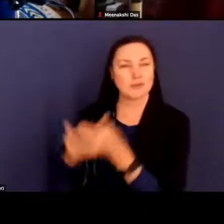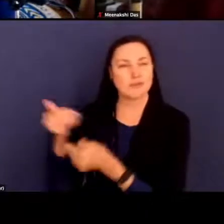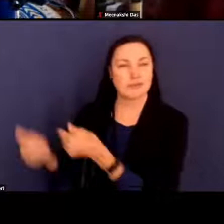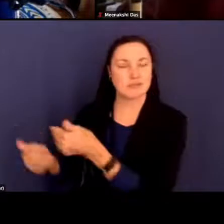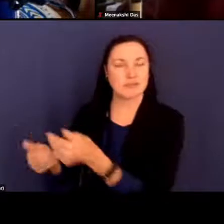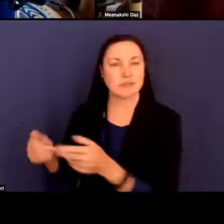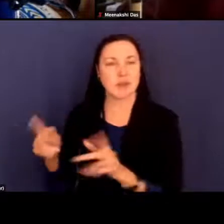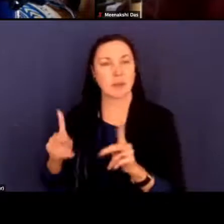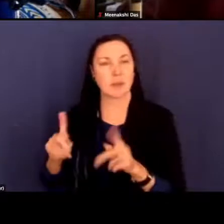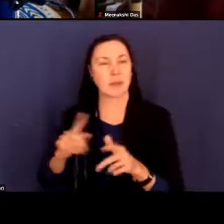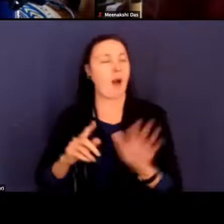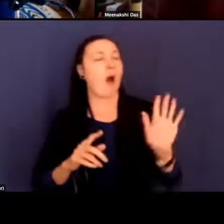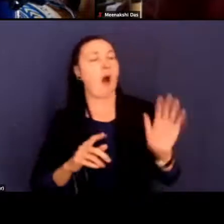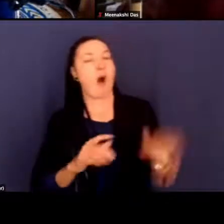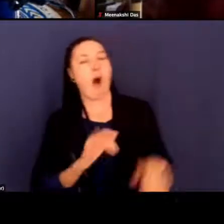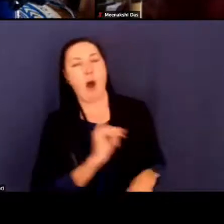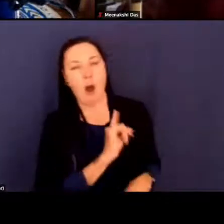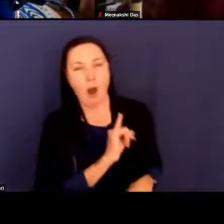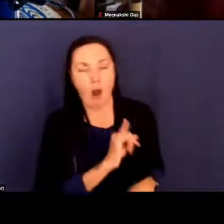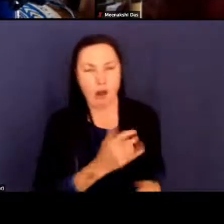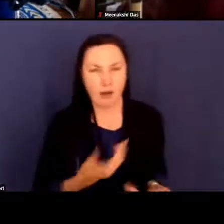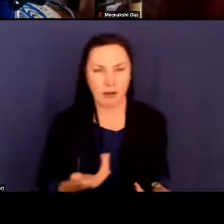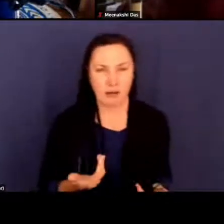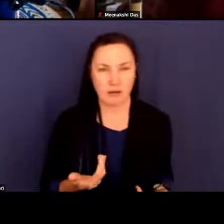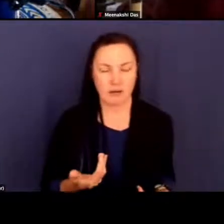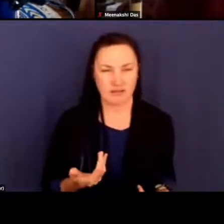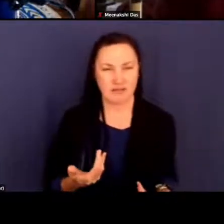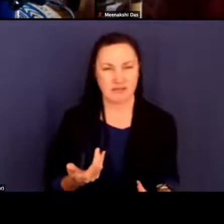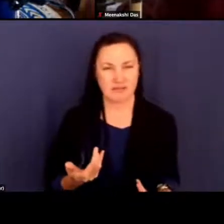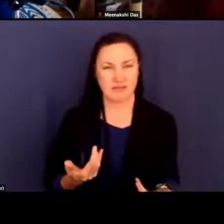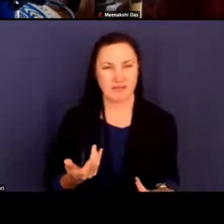showing people rather than you can tell to a certain extent but you really have to show